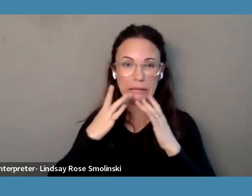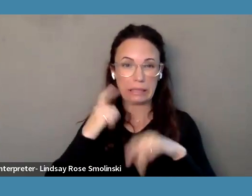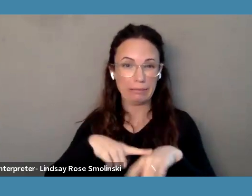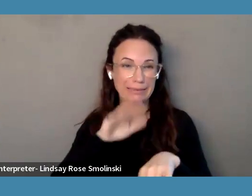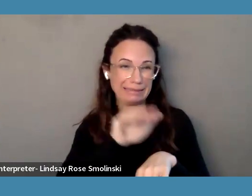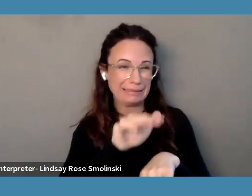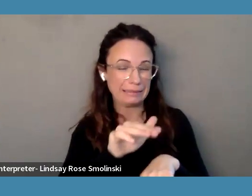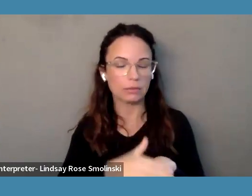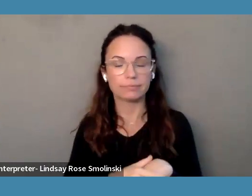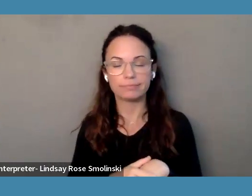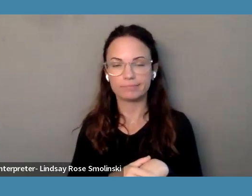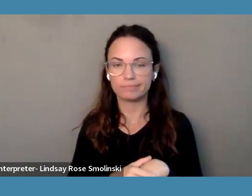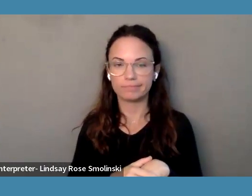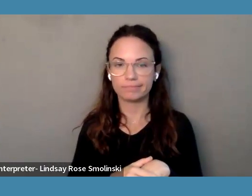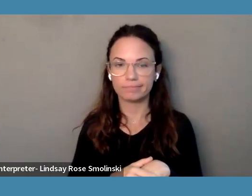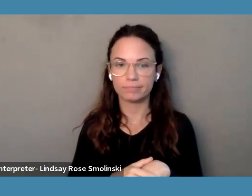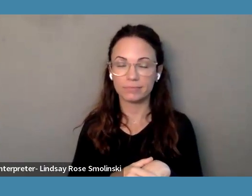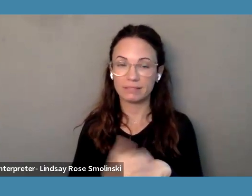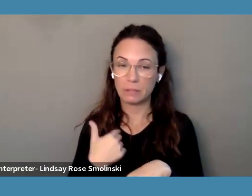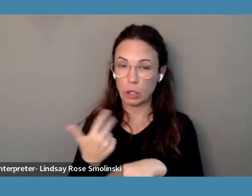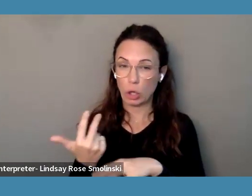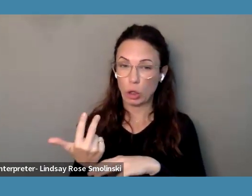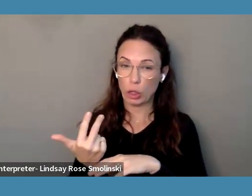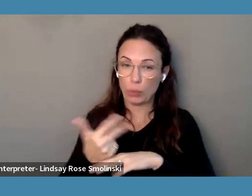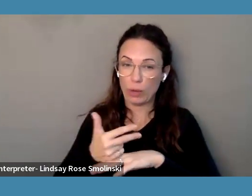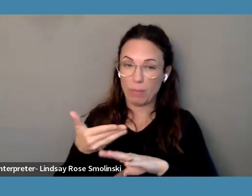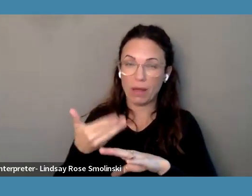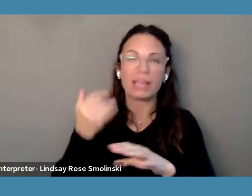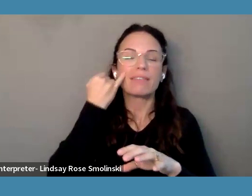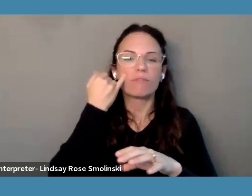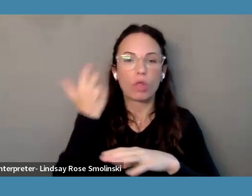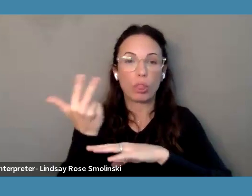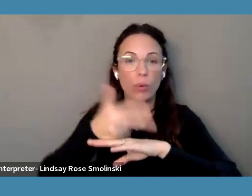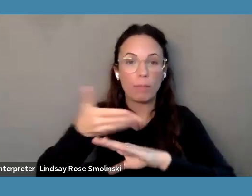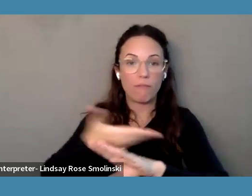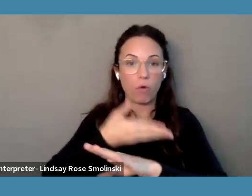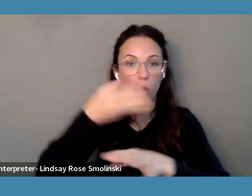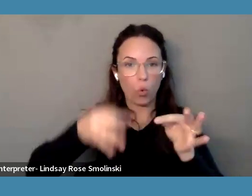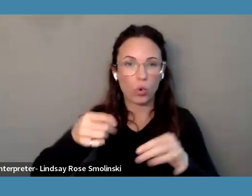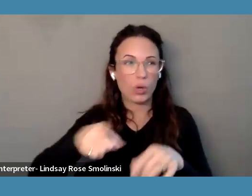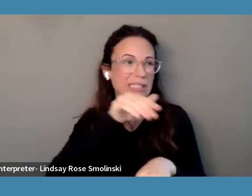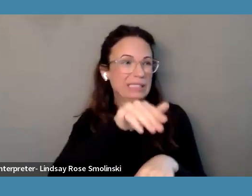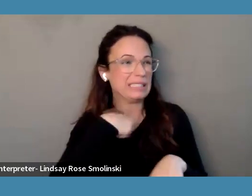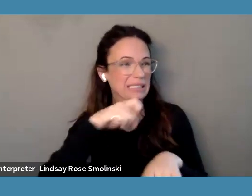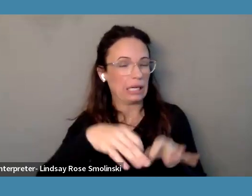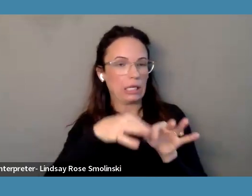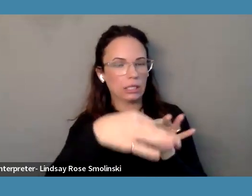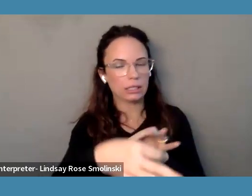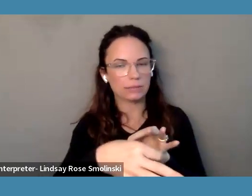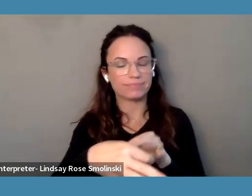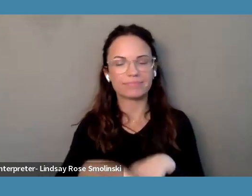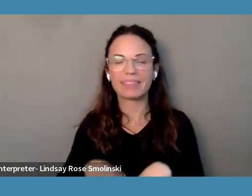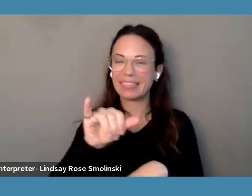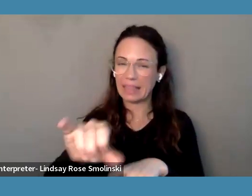there's only three days before your hearing and you're requesting a continuance, in those circumstances it may be that you still have